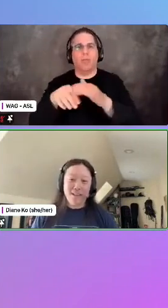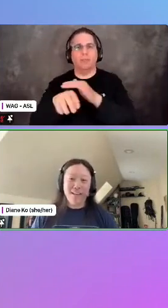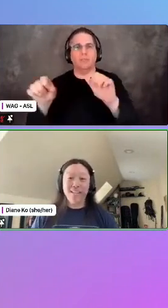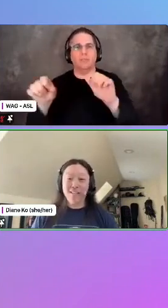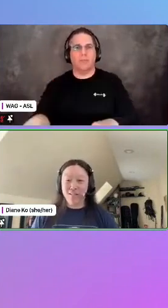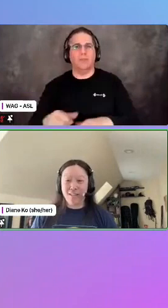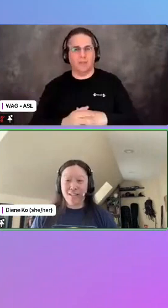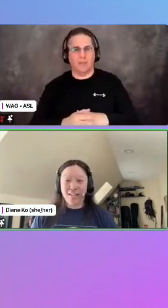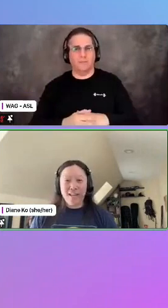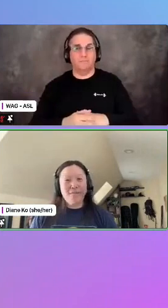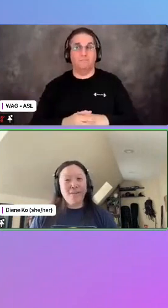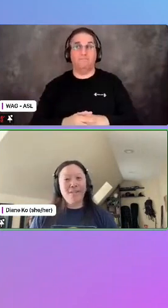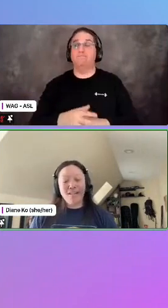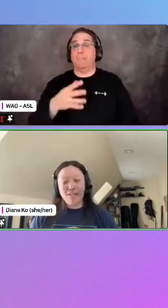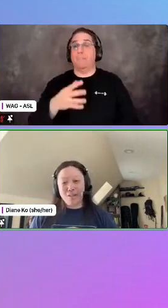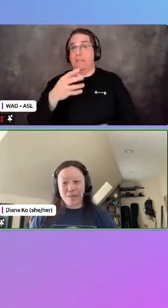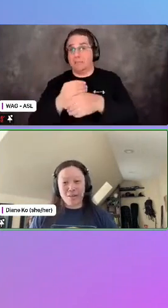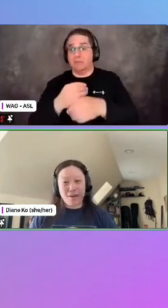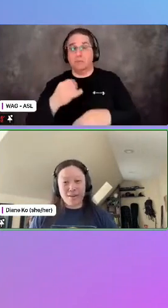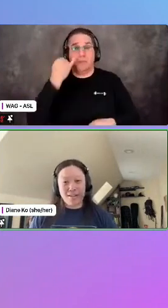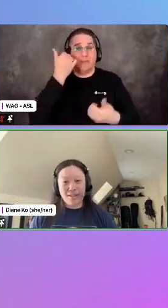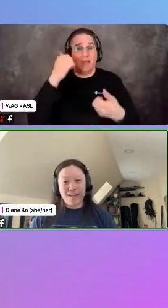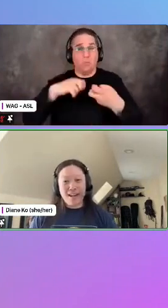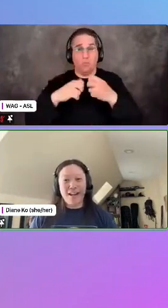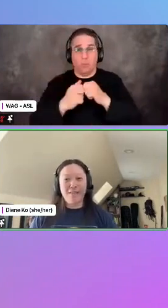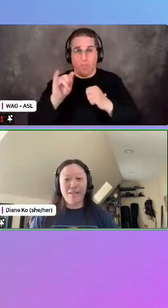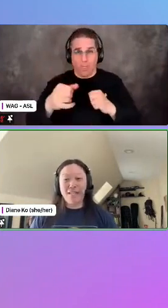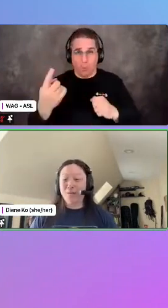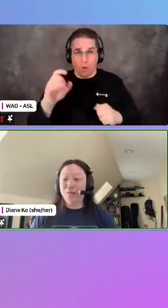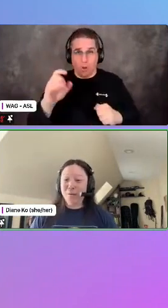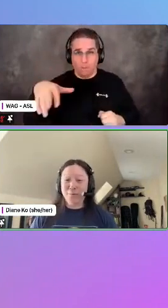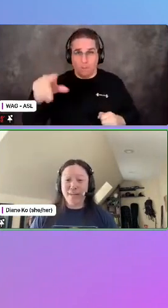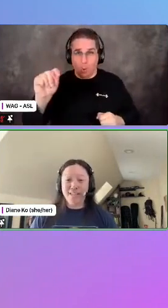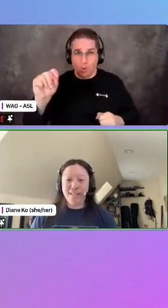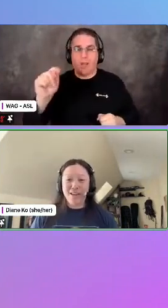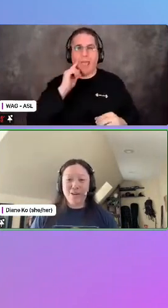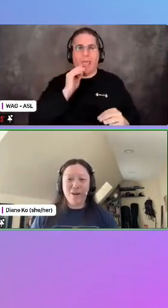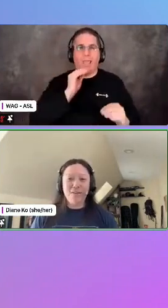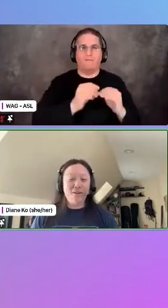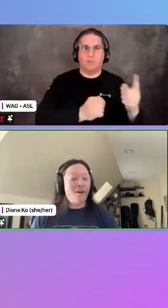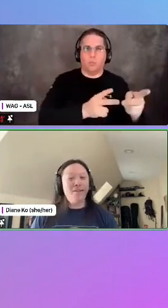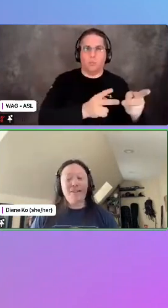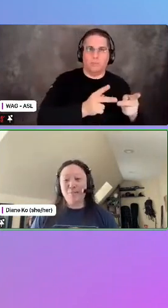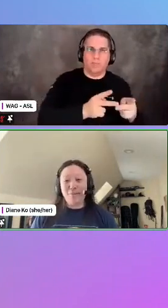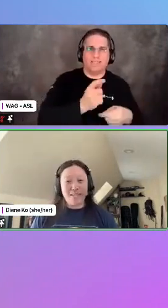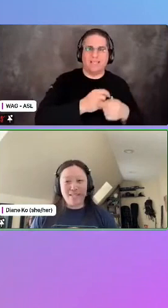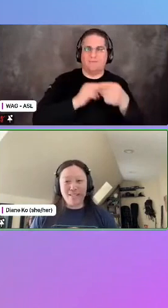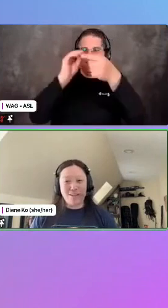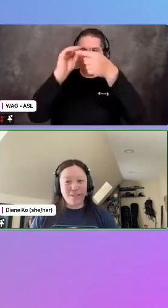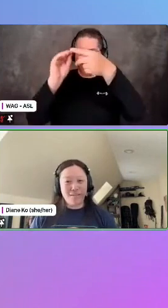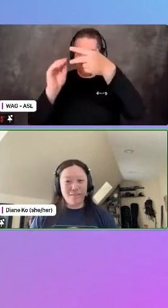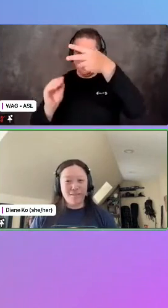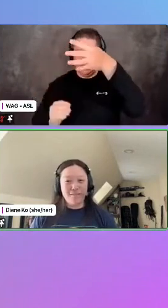places. Now components creating isn't unique to React, but it's one of the primary aspects of using